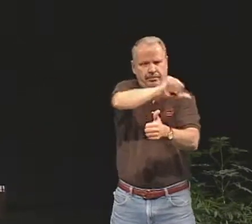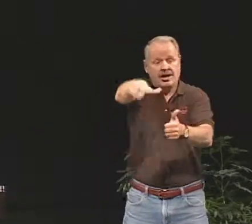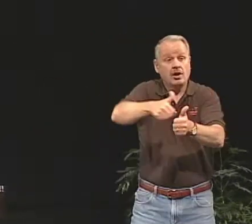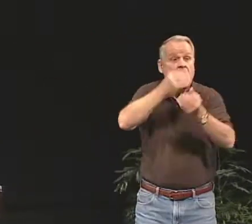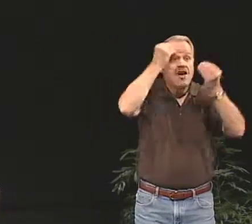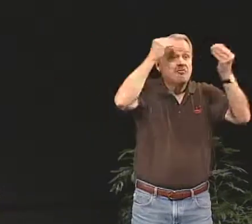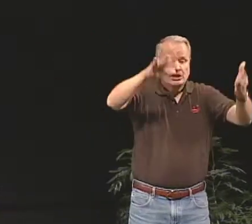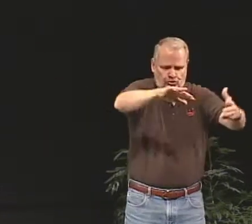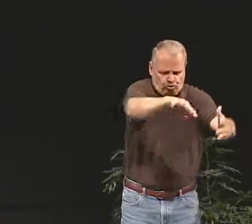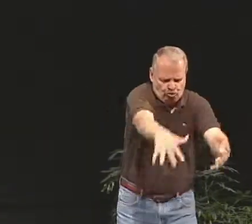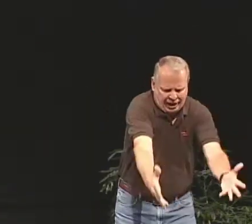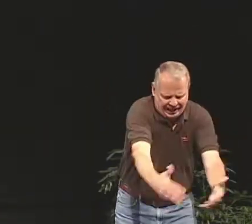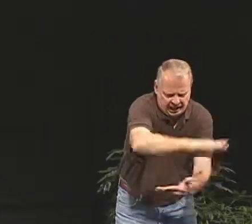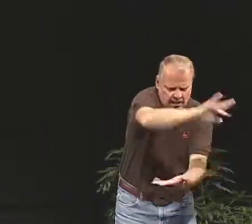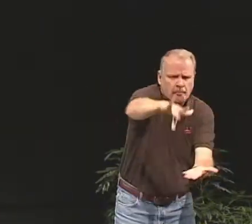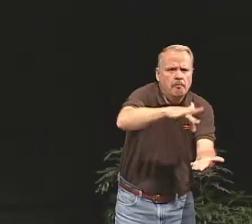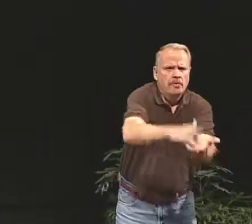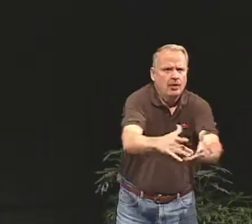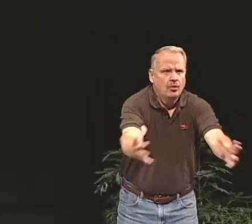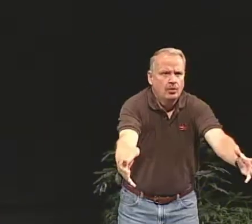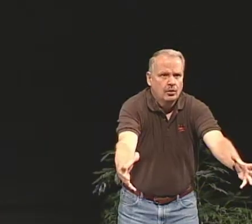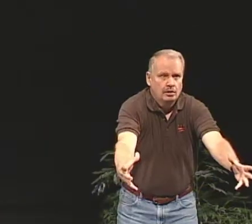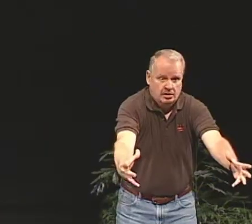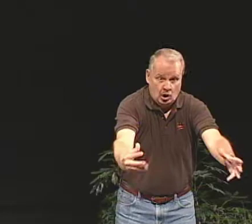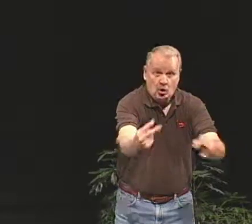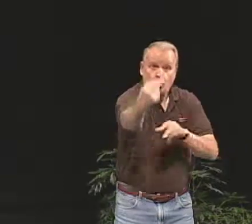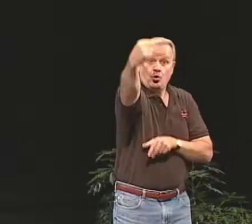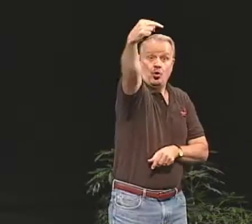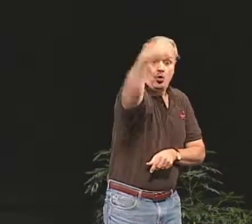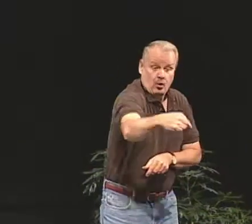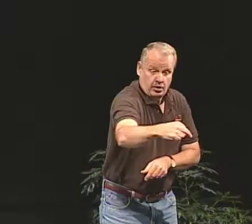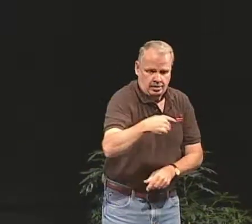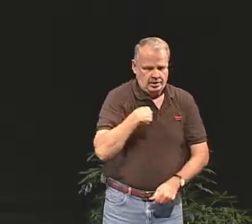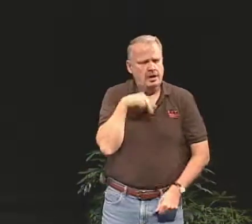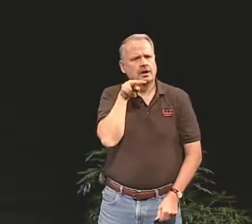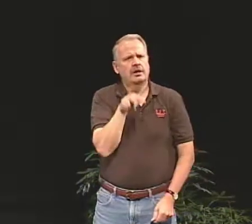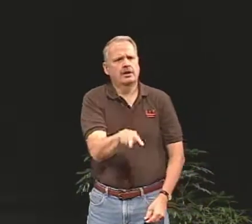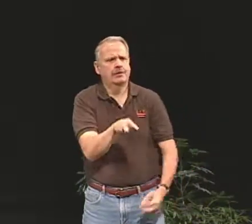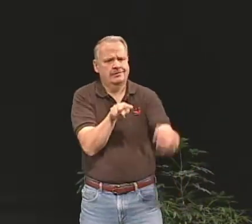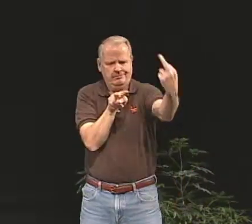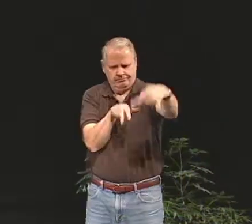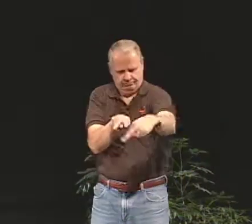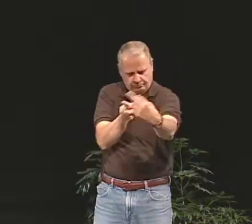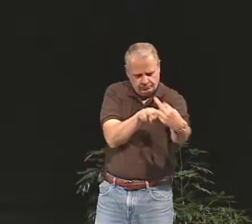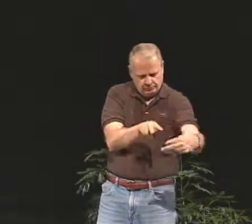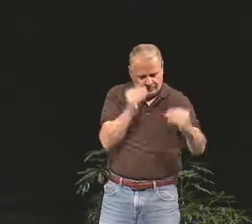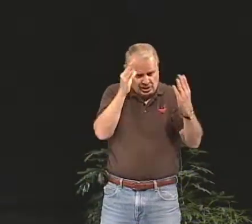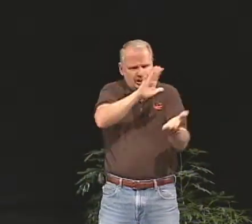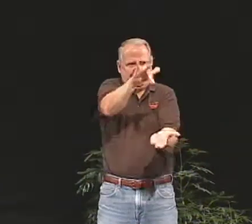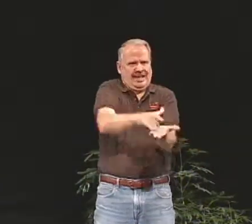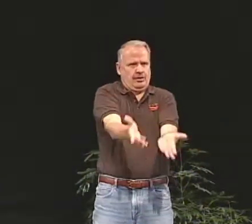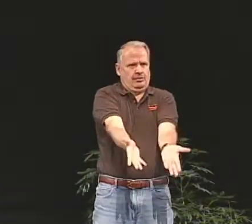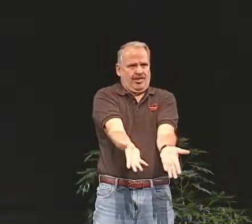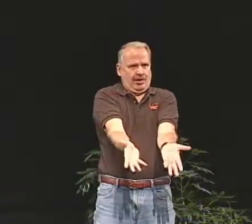With this, we think that we can put the professor behind the technology